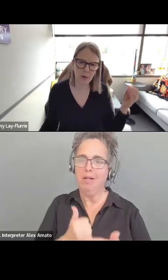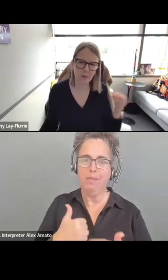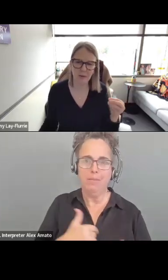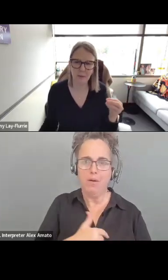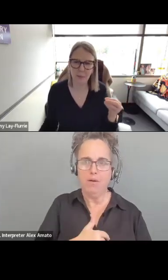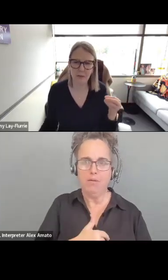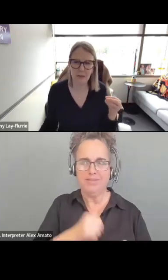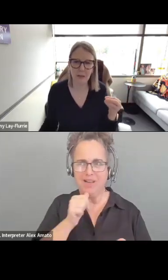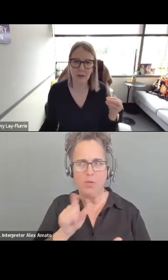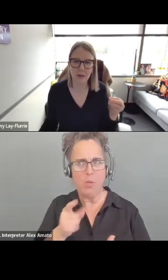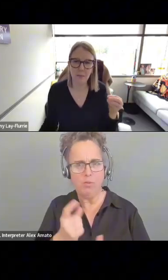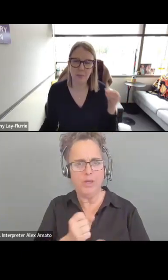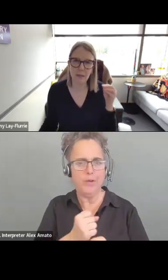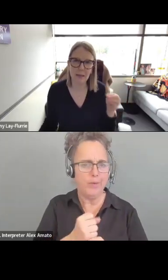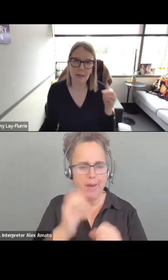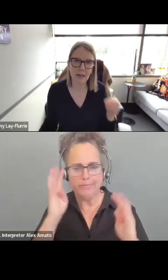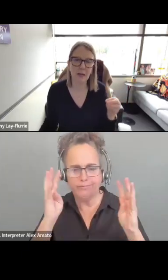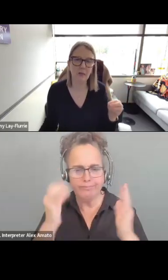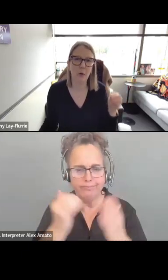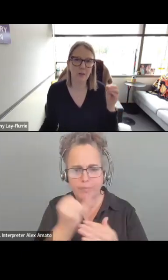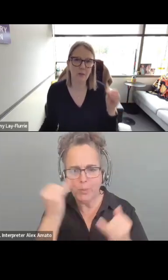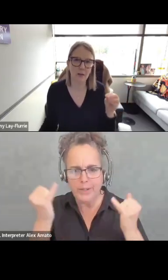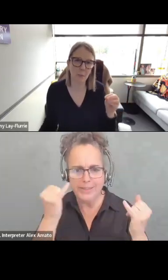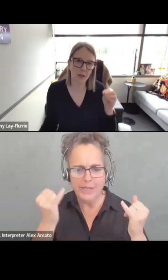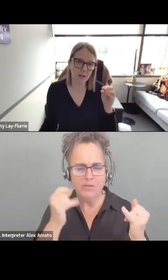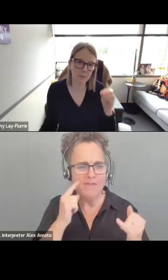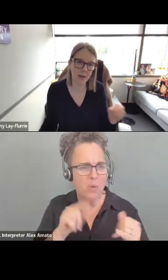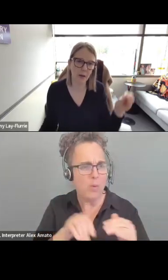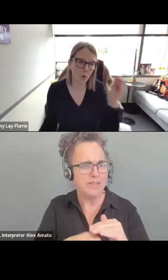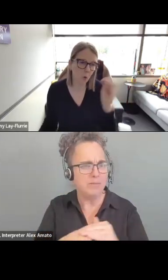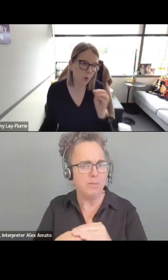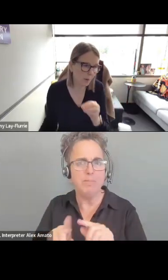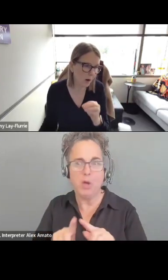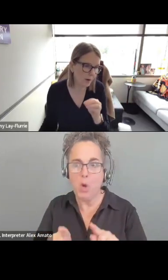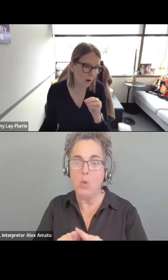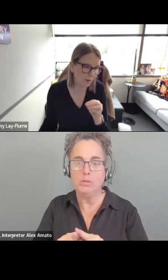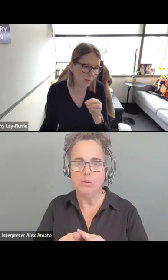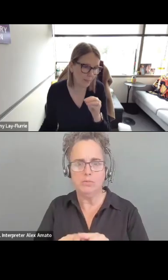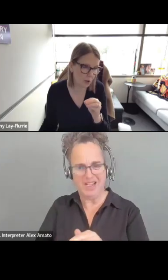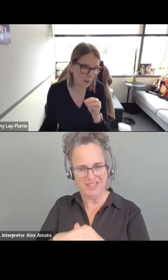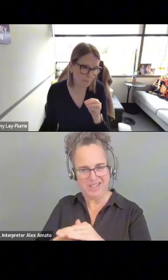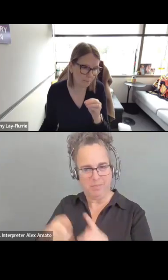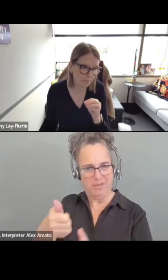for accessibility, but lean in for accessibility being a core part of that mission.